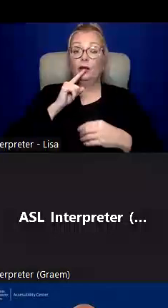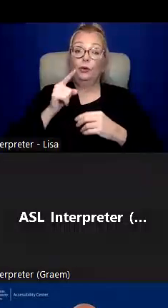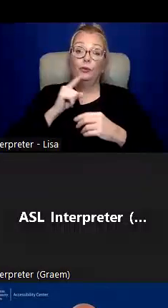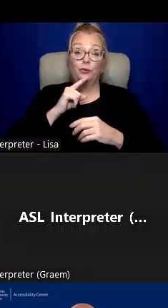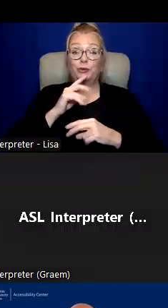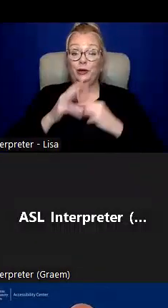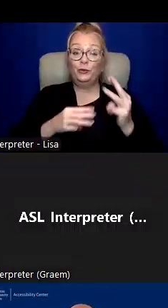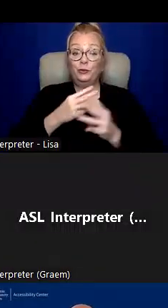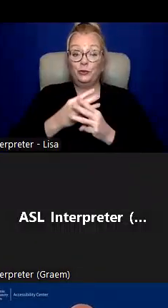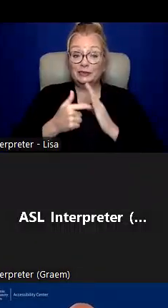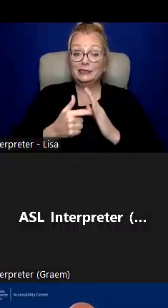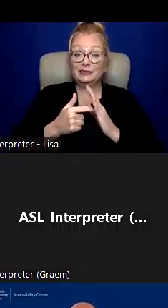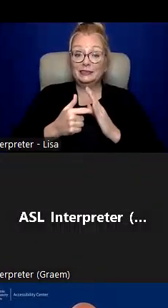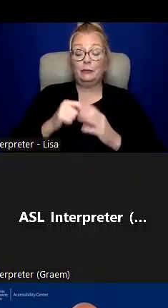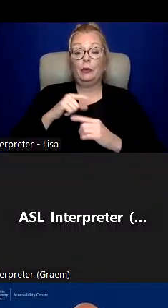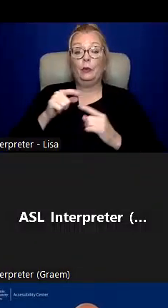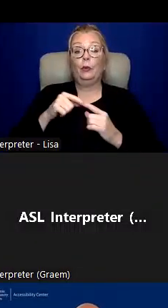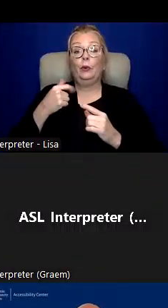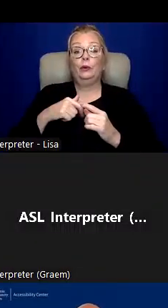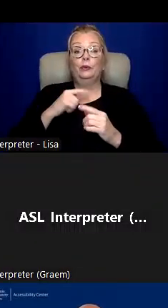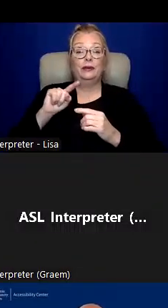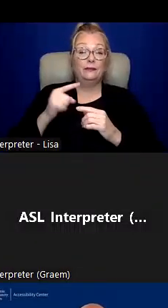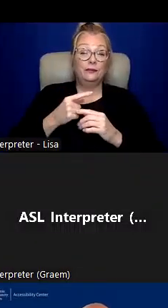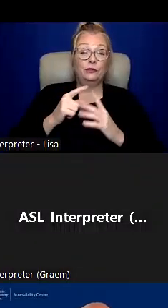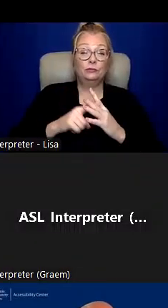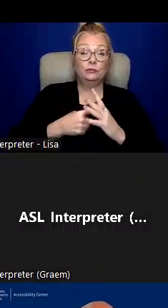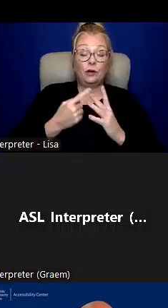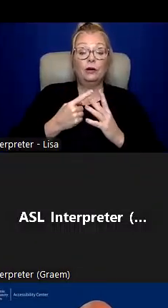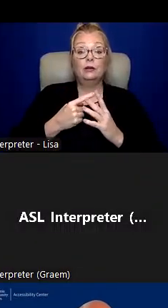When we first started, there was a lot of things we didn't know.